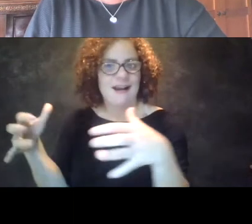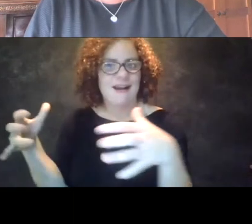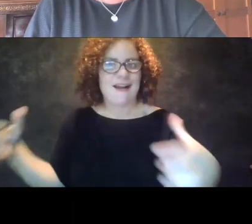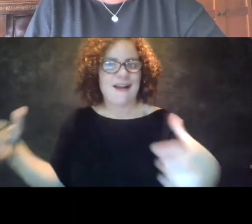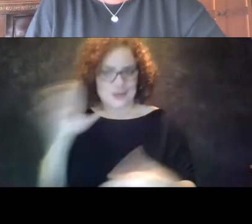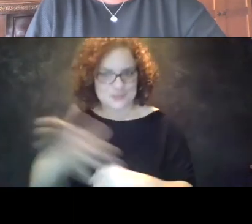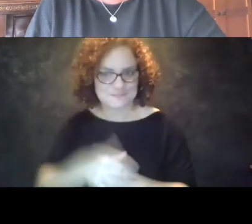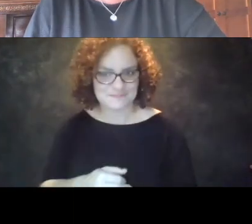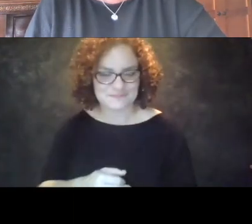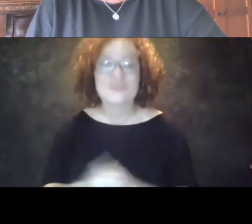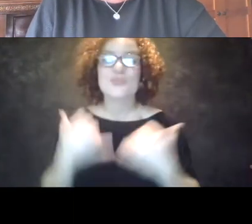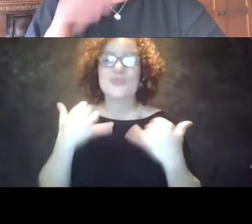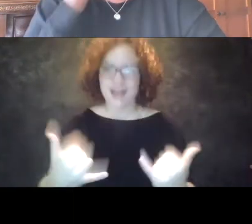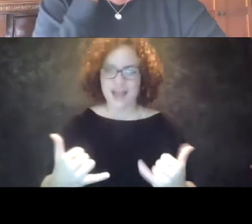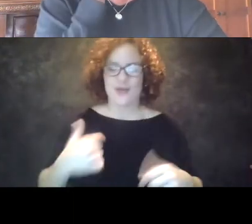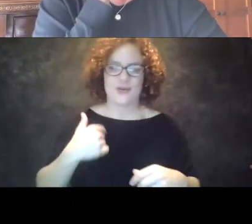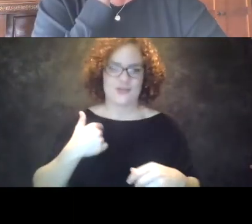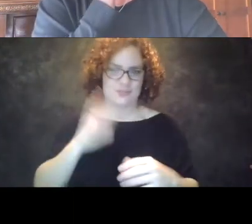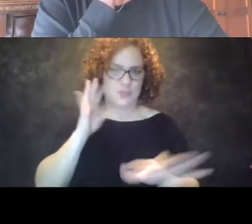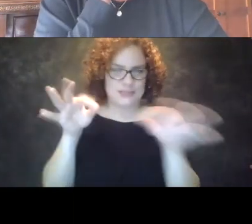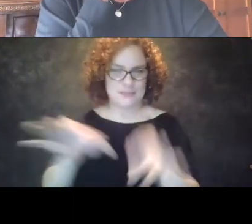thought now to what we're going to do with the rest of the time, because we're getting